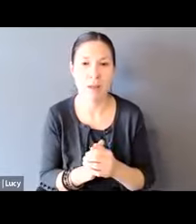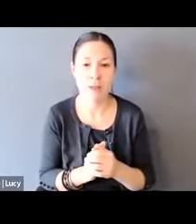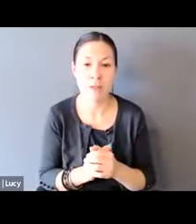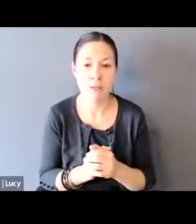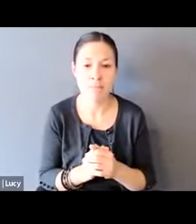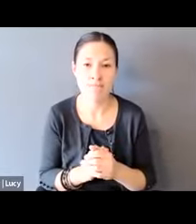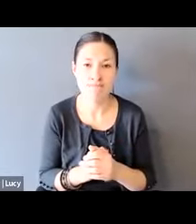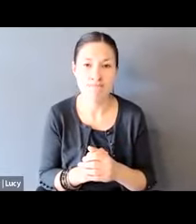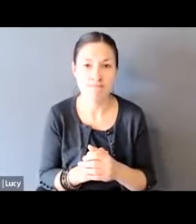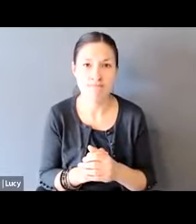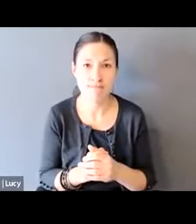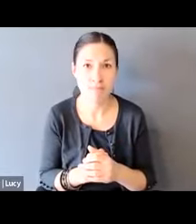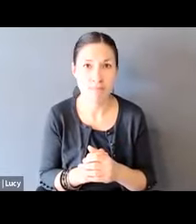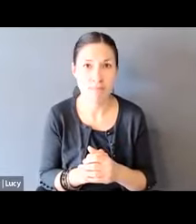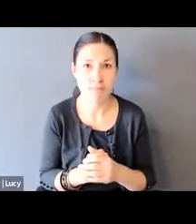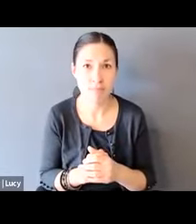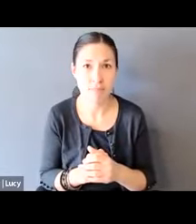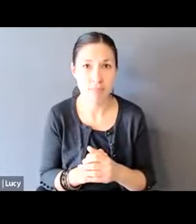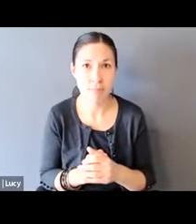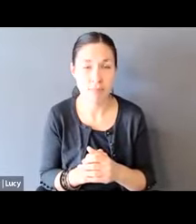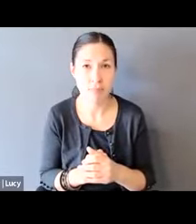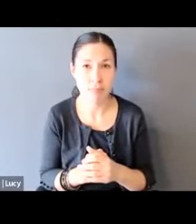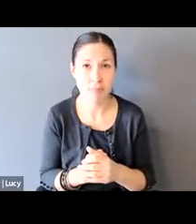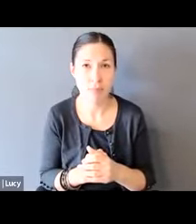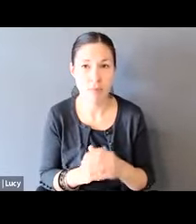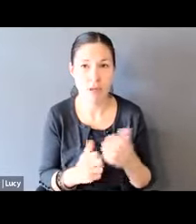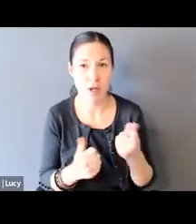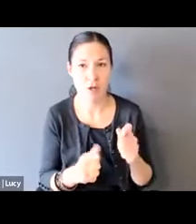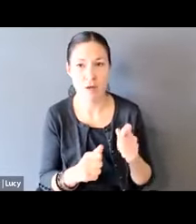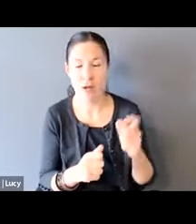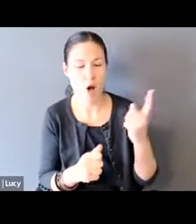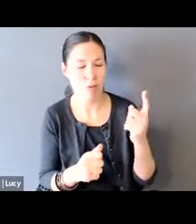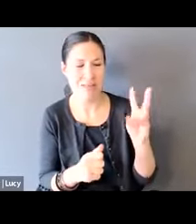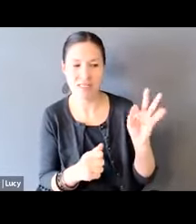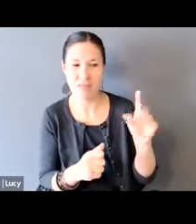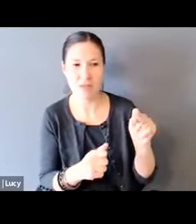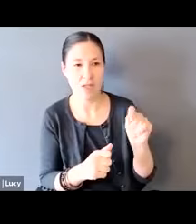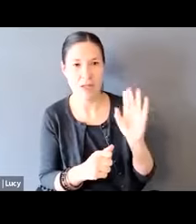And just trying to stay 6 feet away or more from people as much as possible.